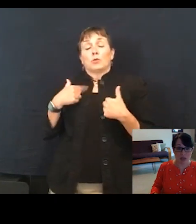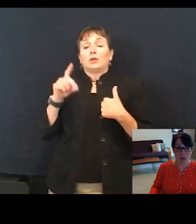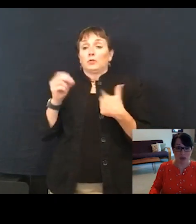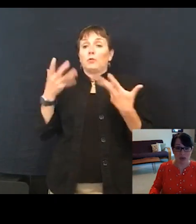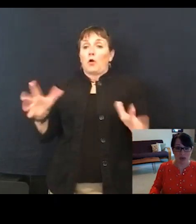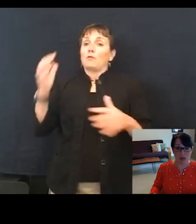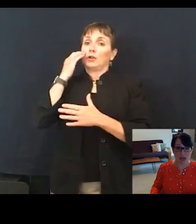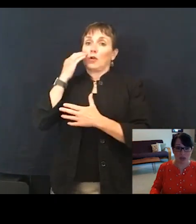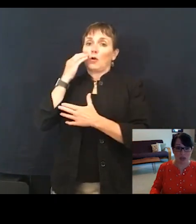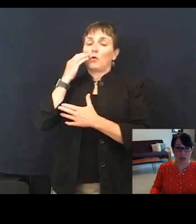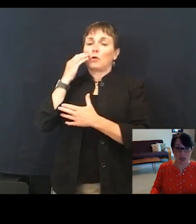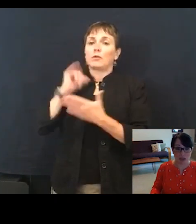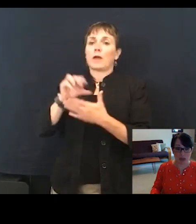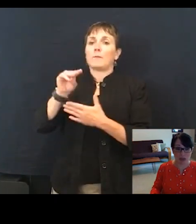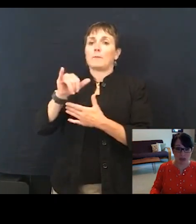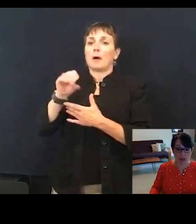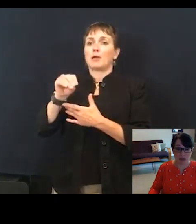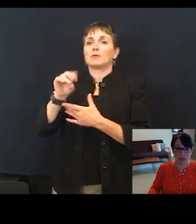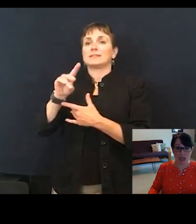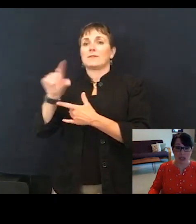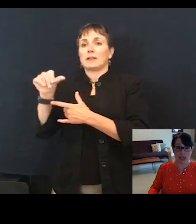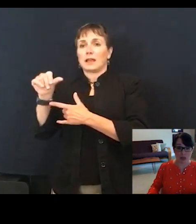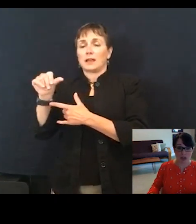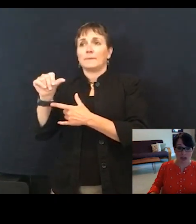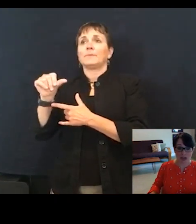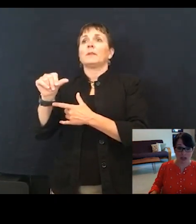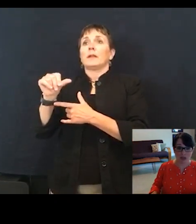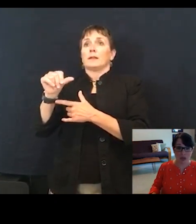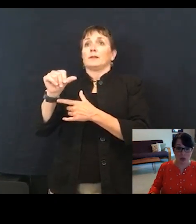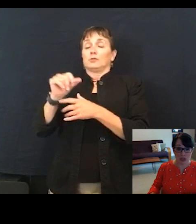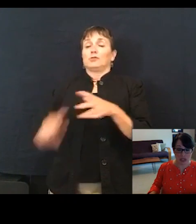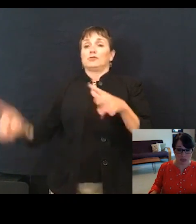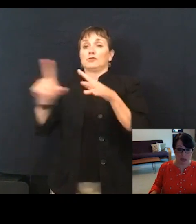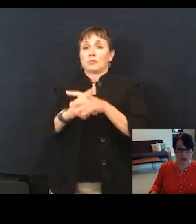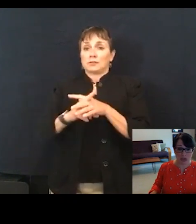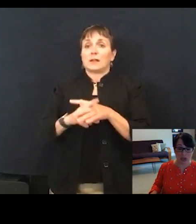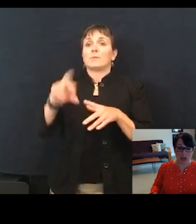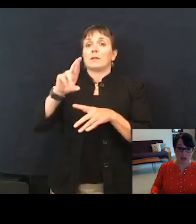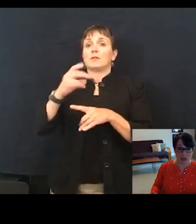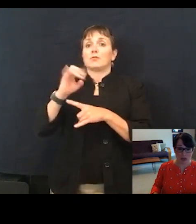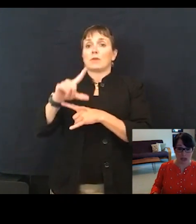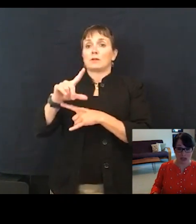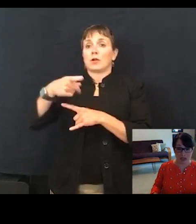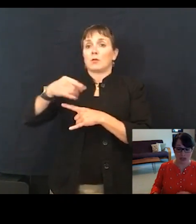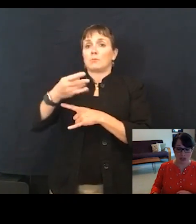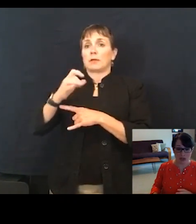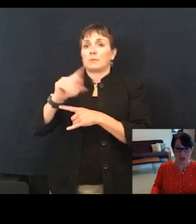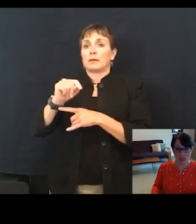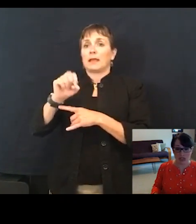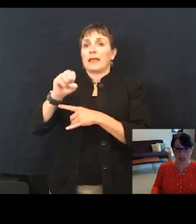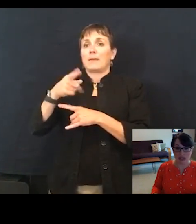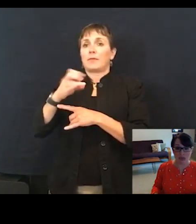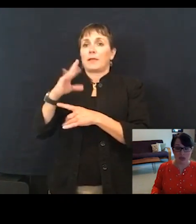both within the retinal pigment epithelium as well as in the photoreceptors of our retina. And these are two cell types that